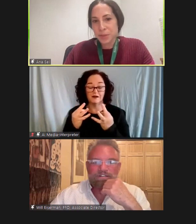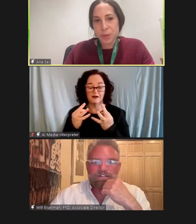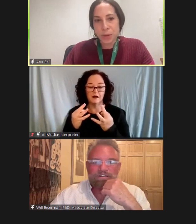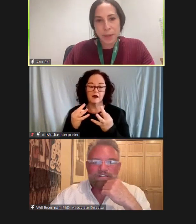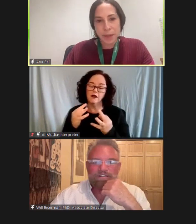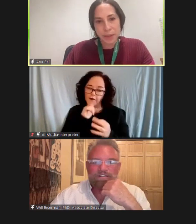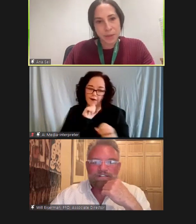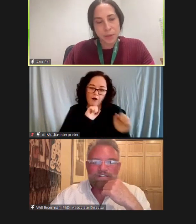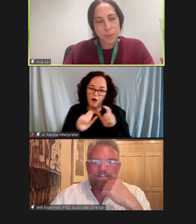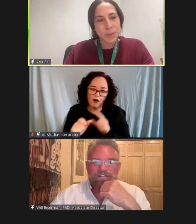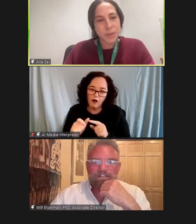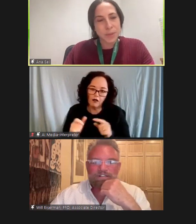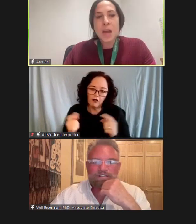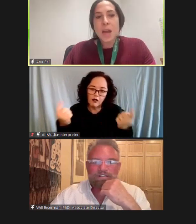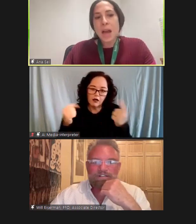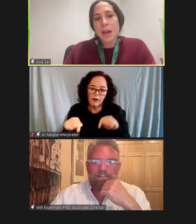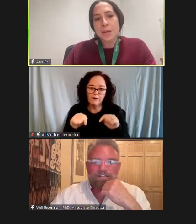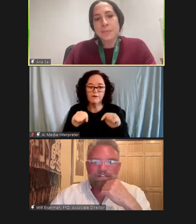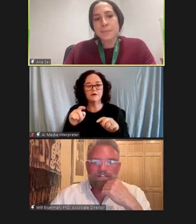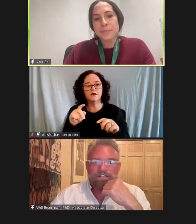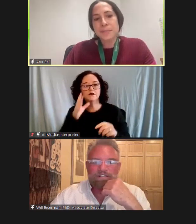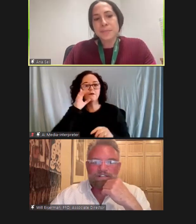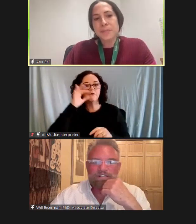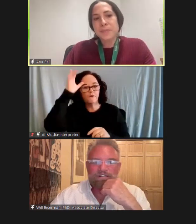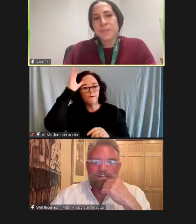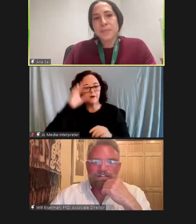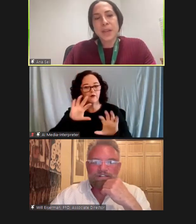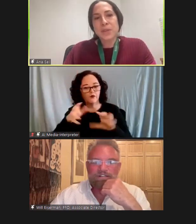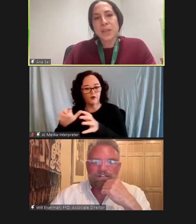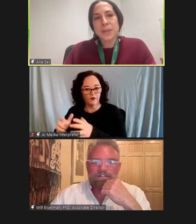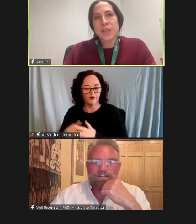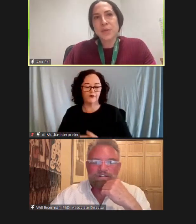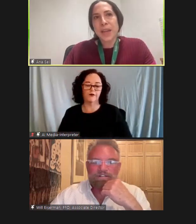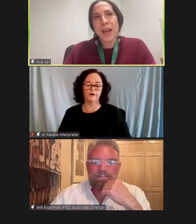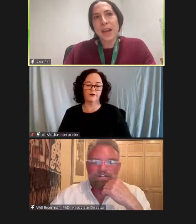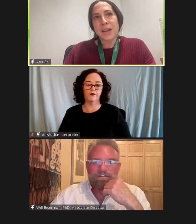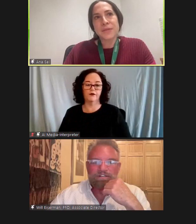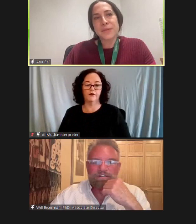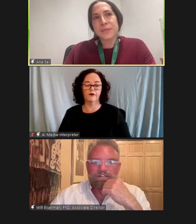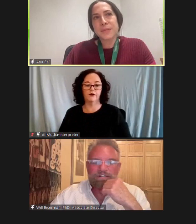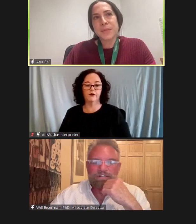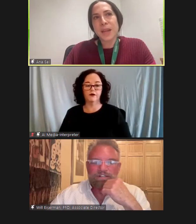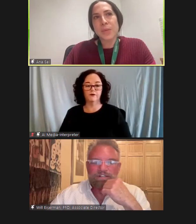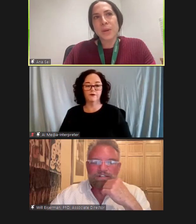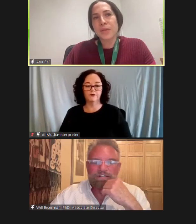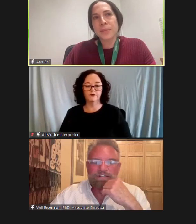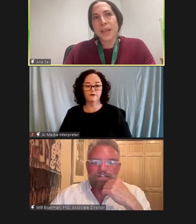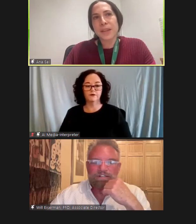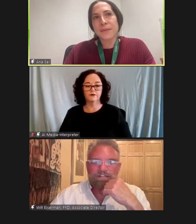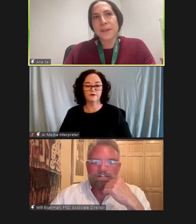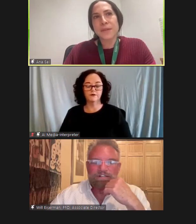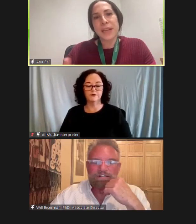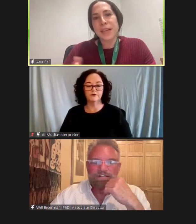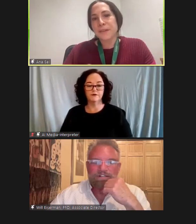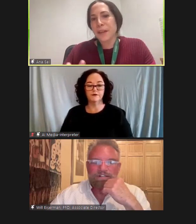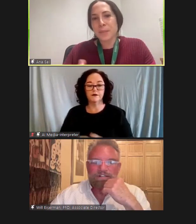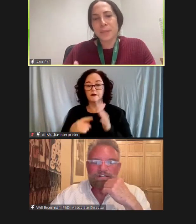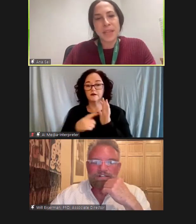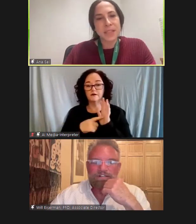parent groups um you know sometimes we